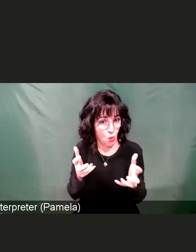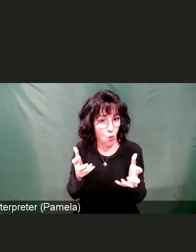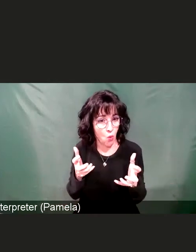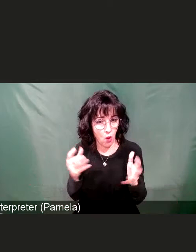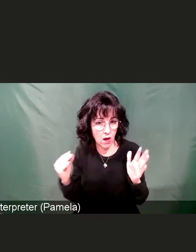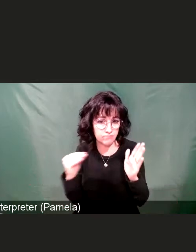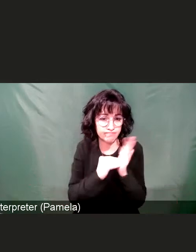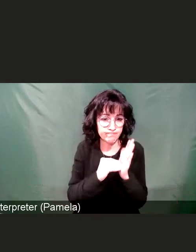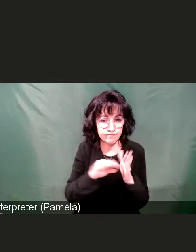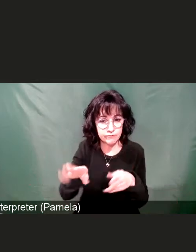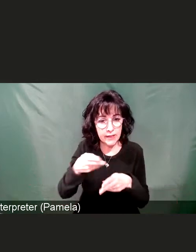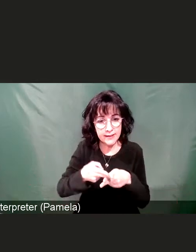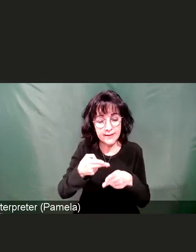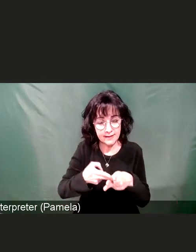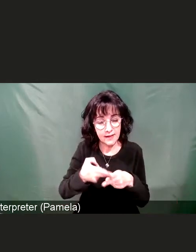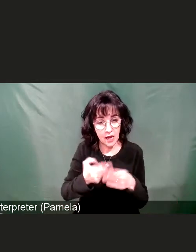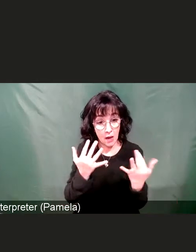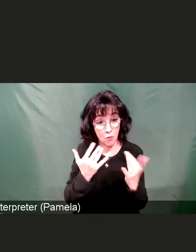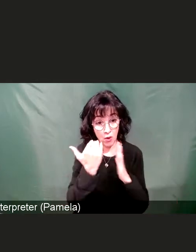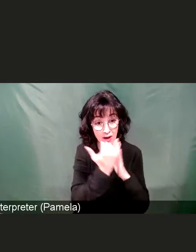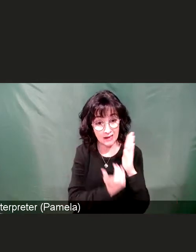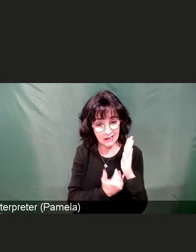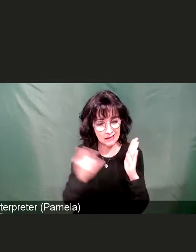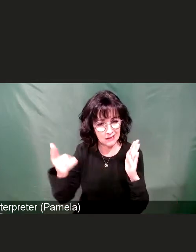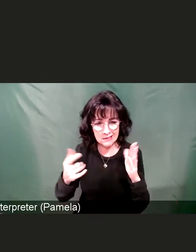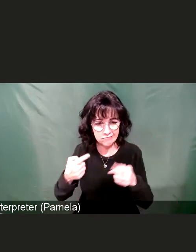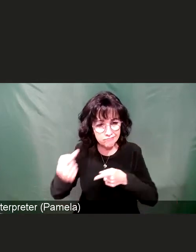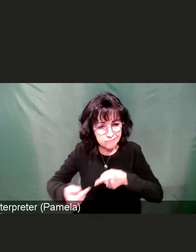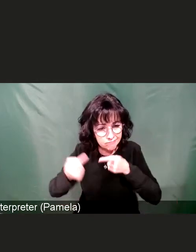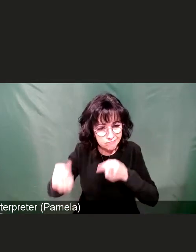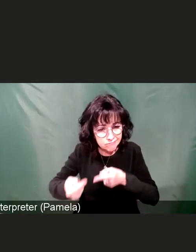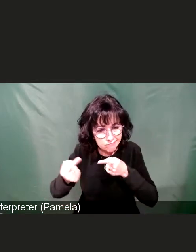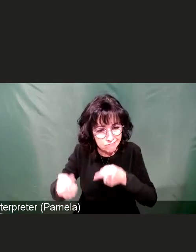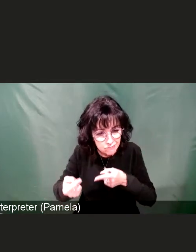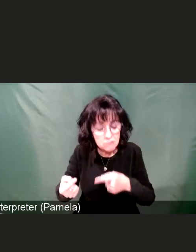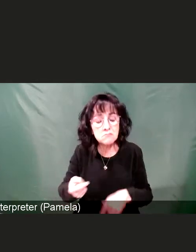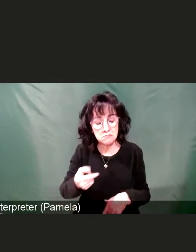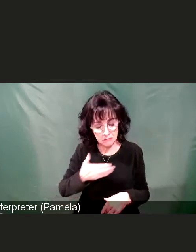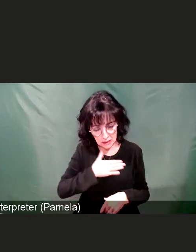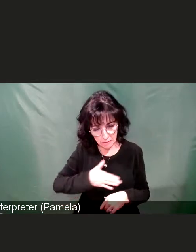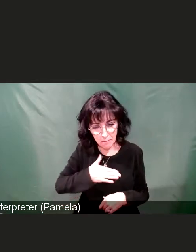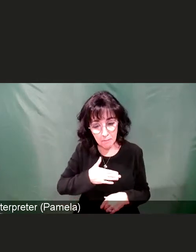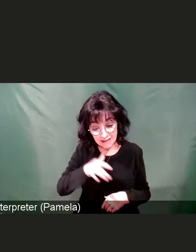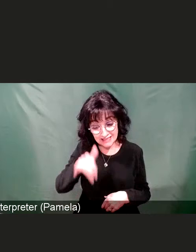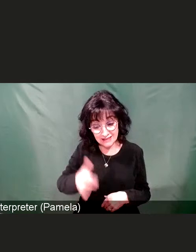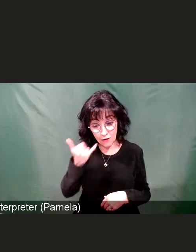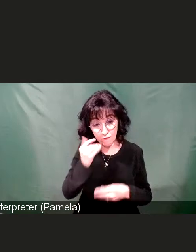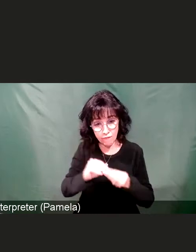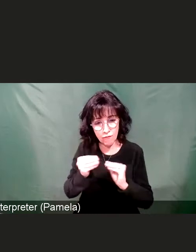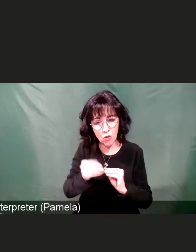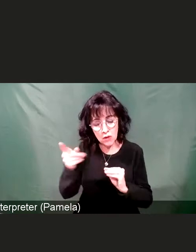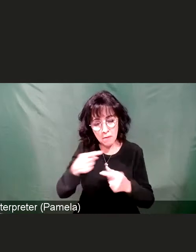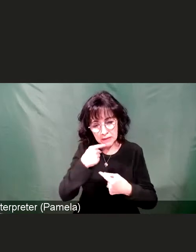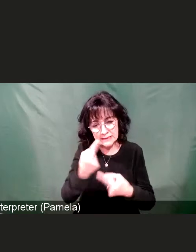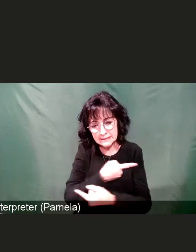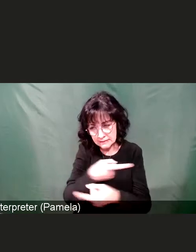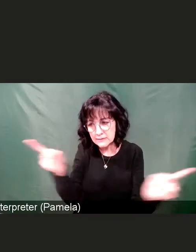that feel that they are having trouble, please share that number. We do have thousands of people on our waiting list